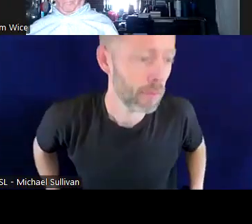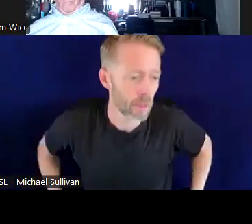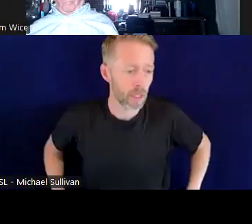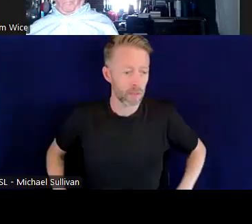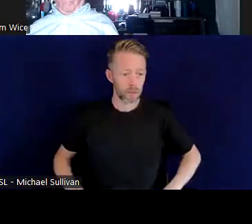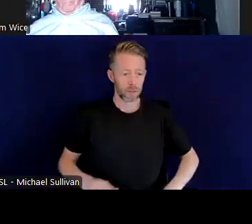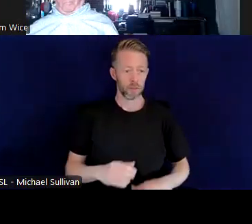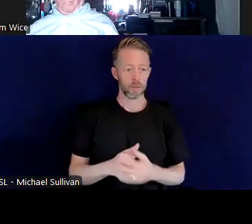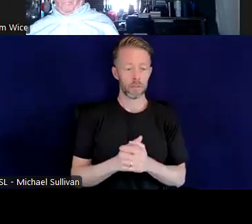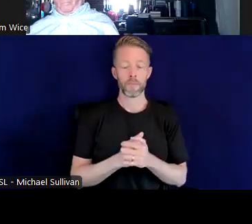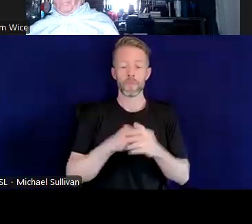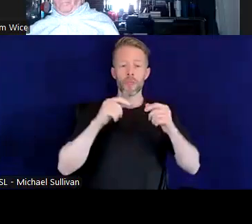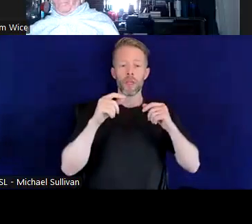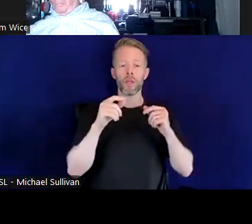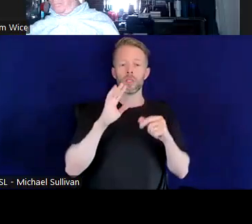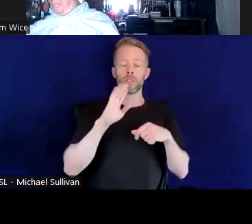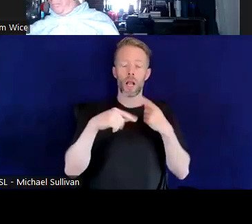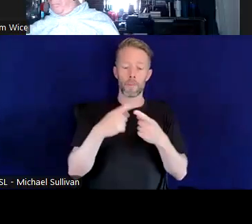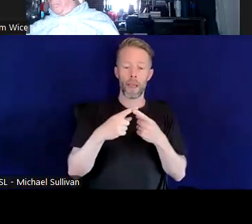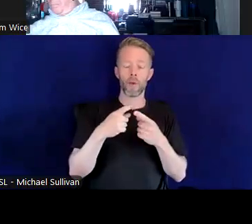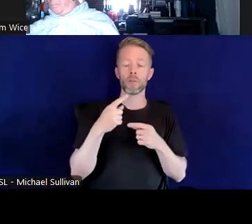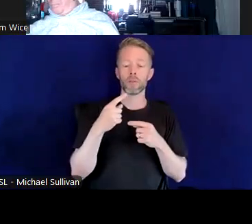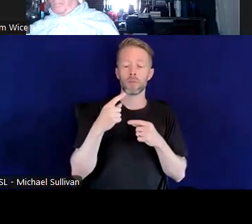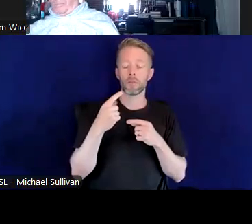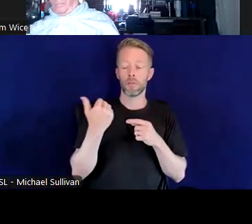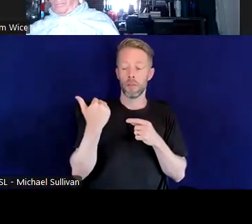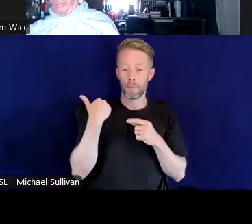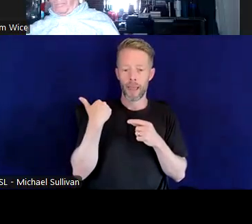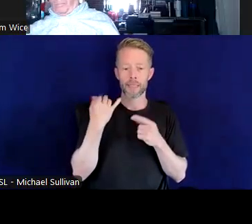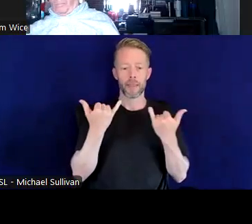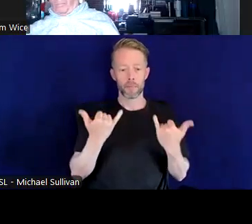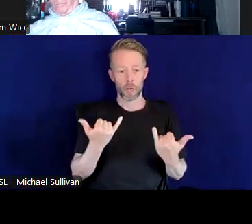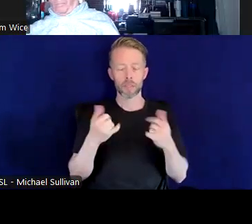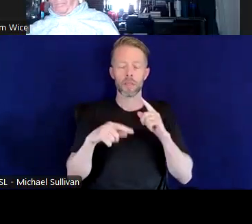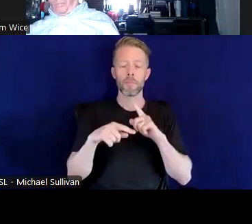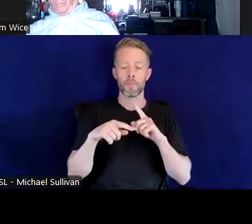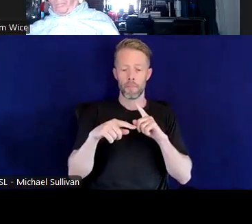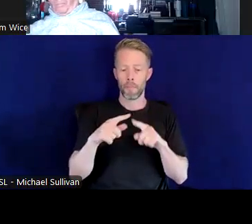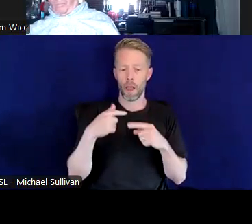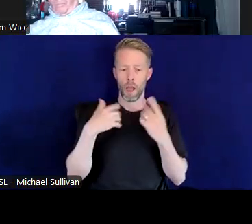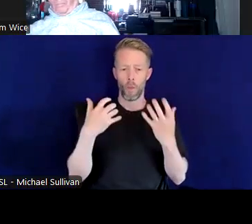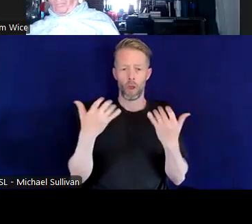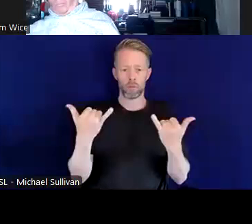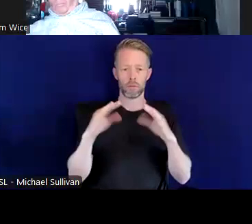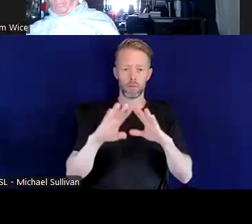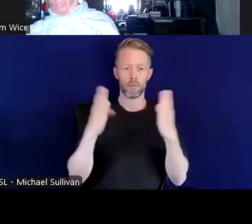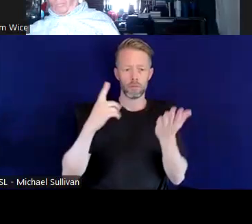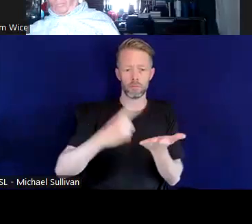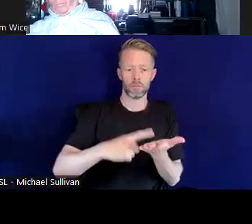past and the present with the talking about talking about the last few questions. I thought we could delve into the future and